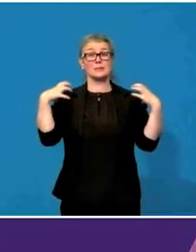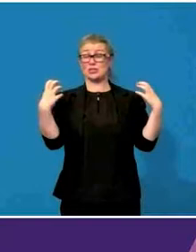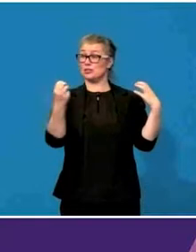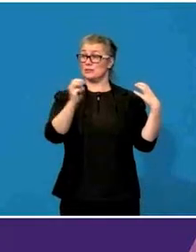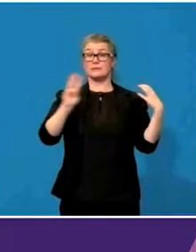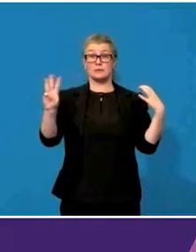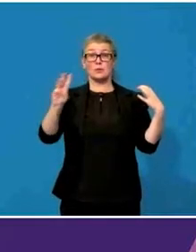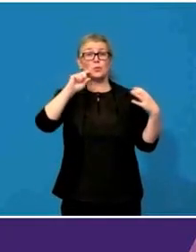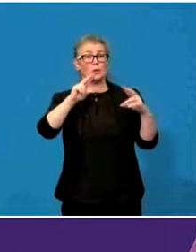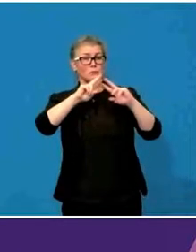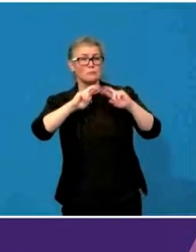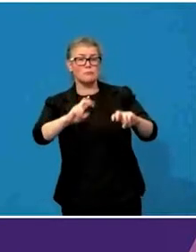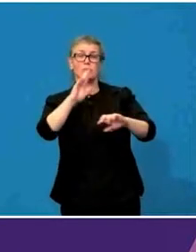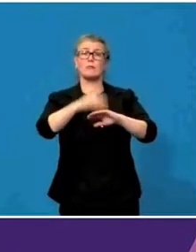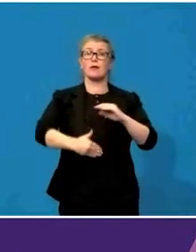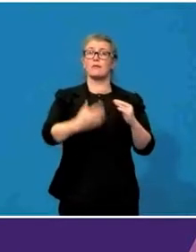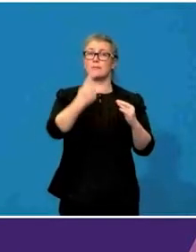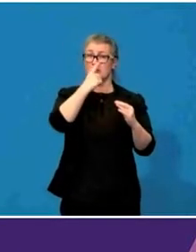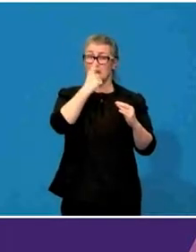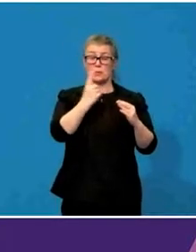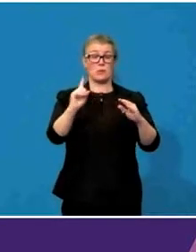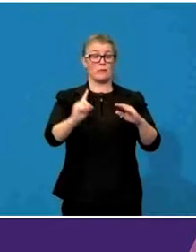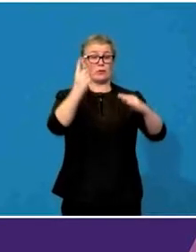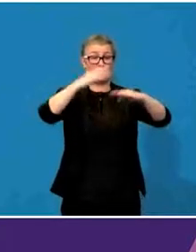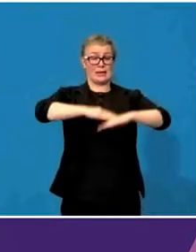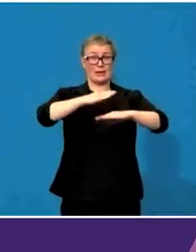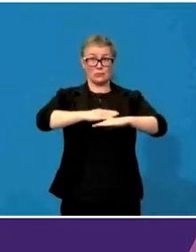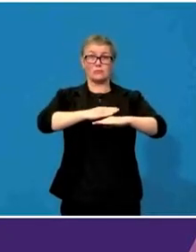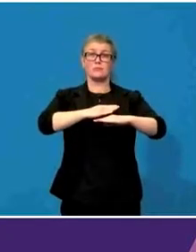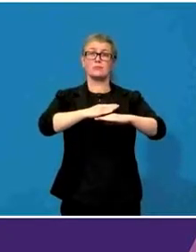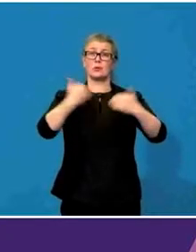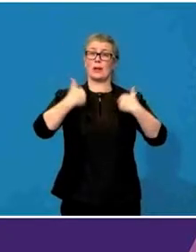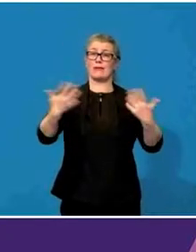with disability living in remote and very remote communities with the National